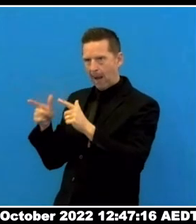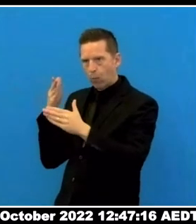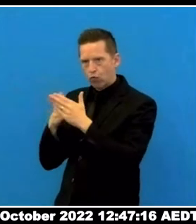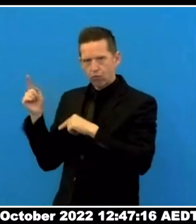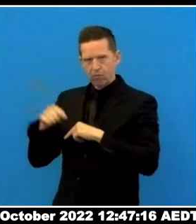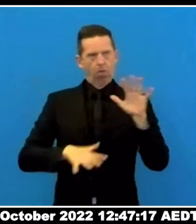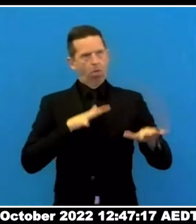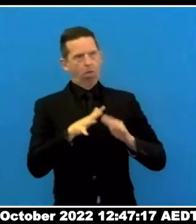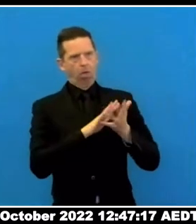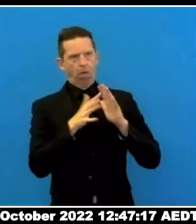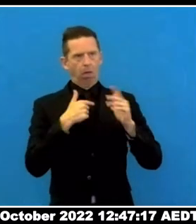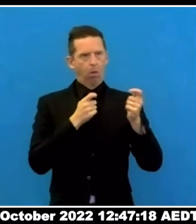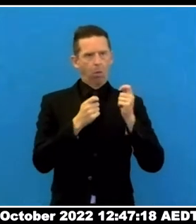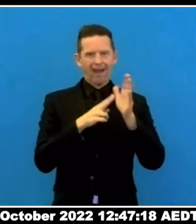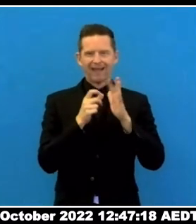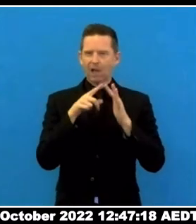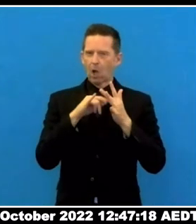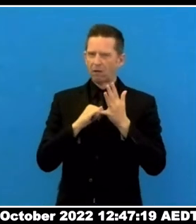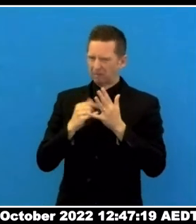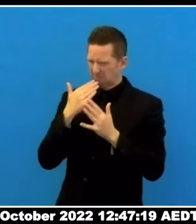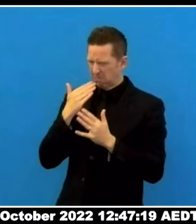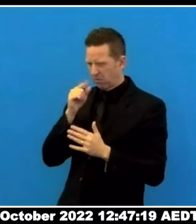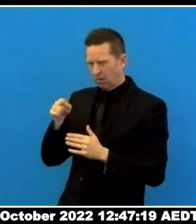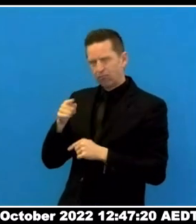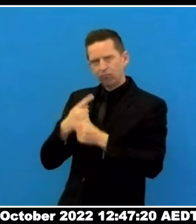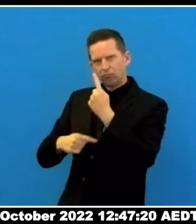Can you tell us a little more about the nature the nature of that barrier?